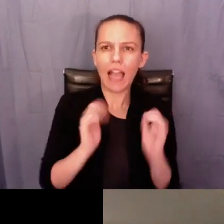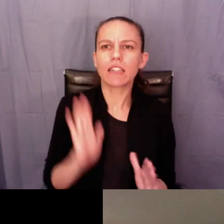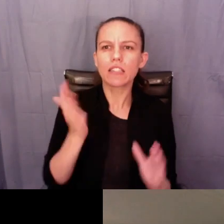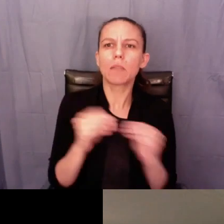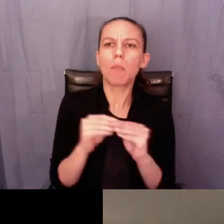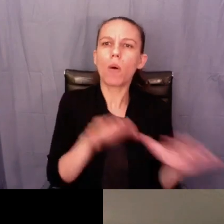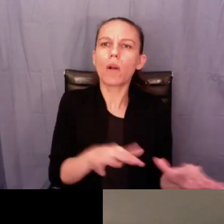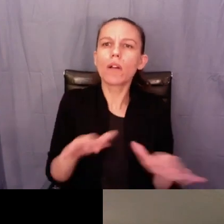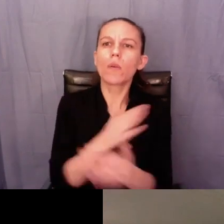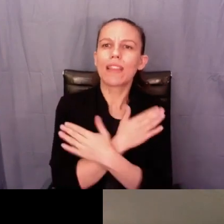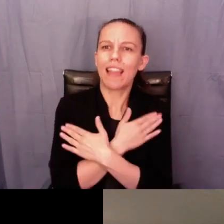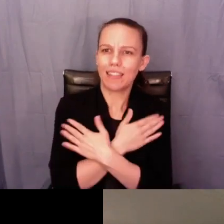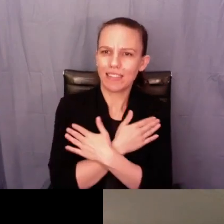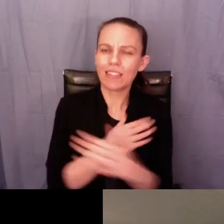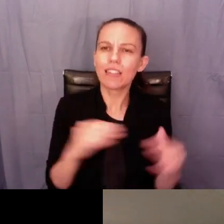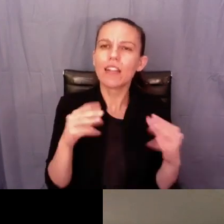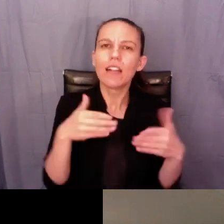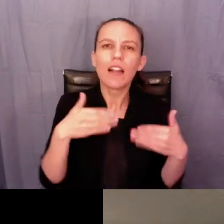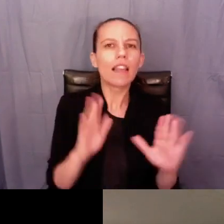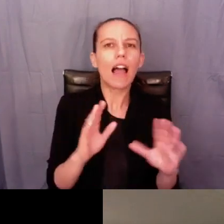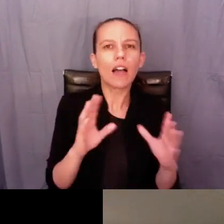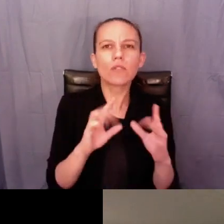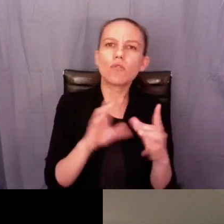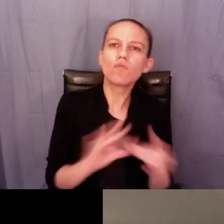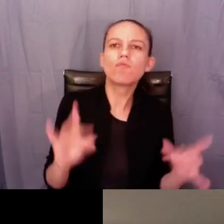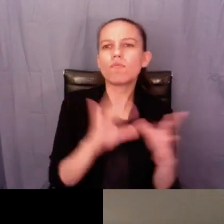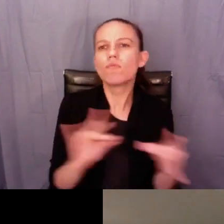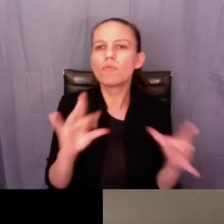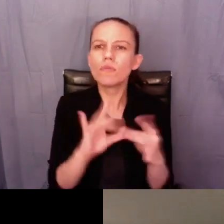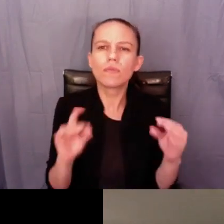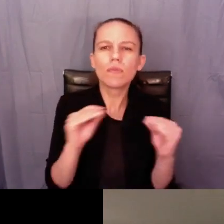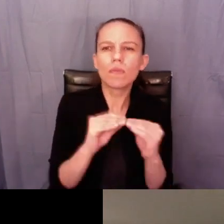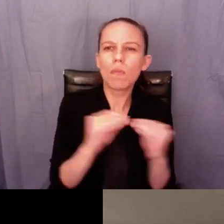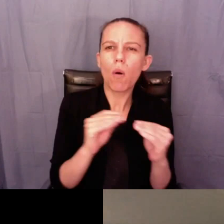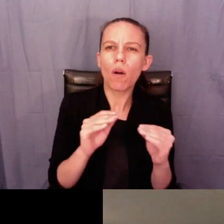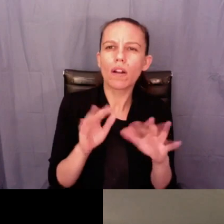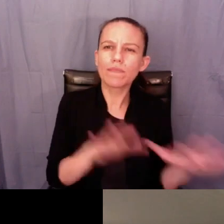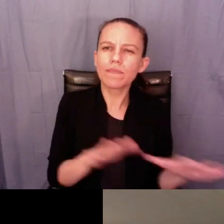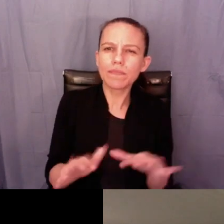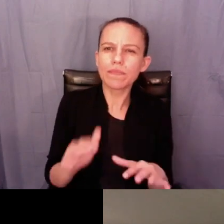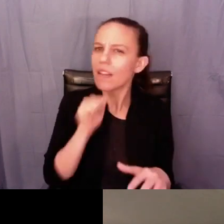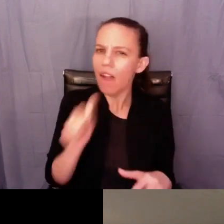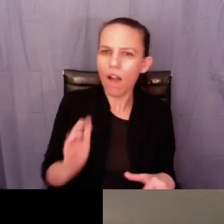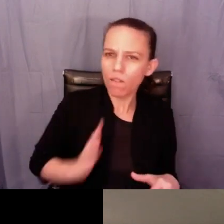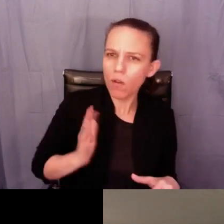are allowed to speak just more informally a more in a more relaxed way as they would